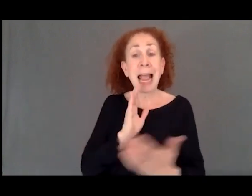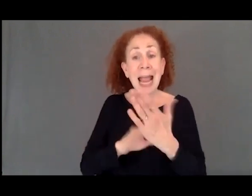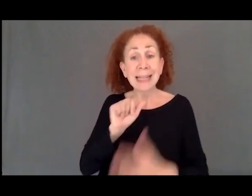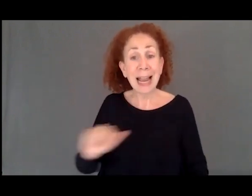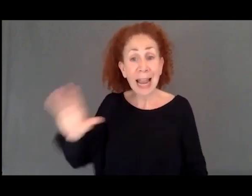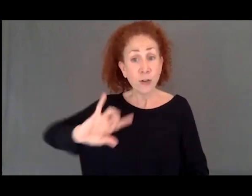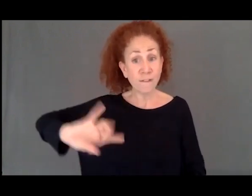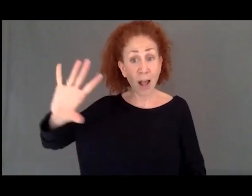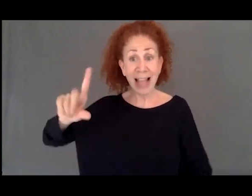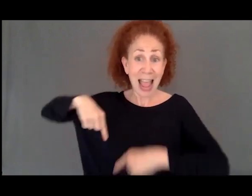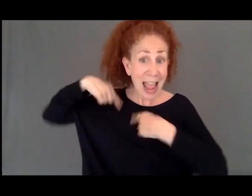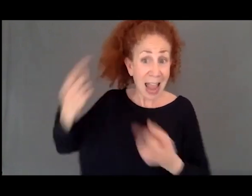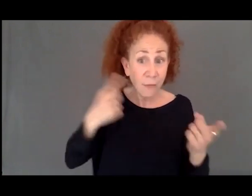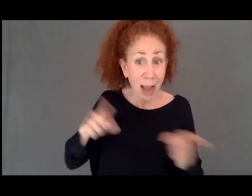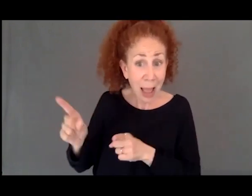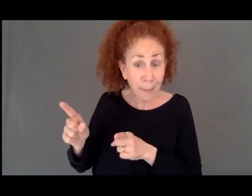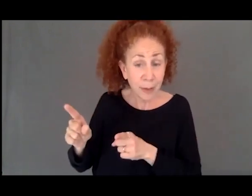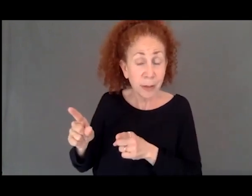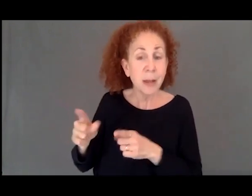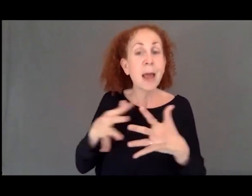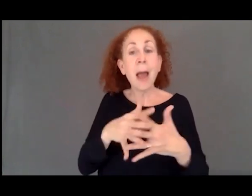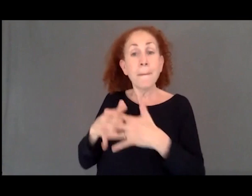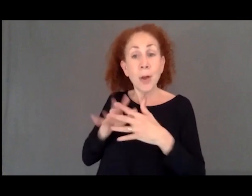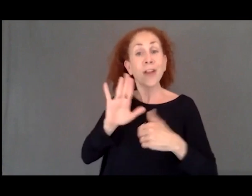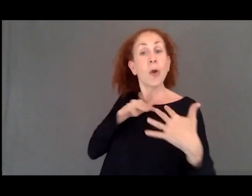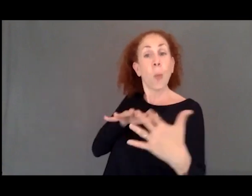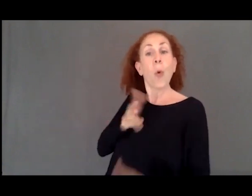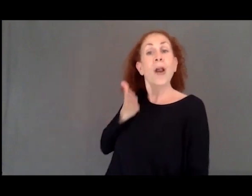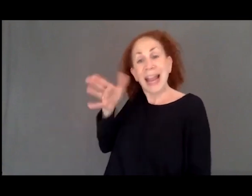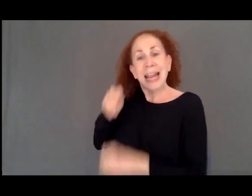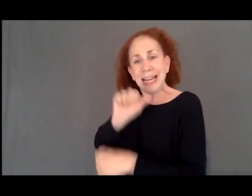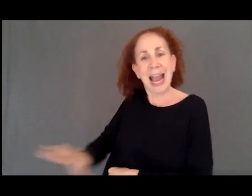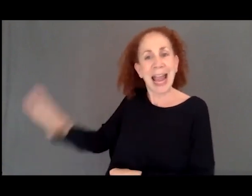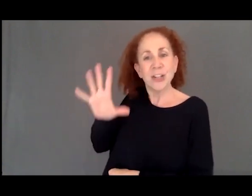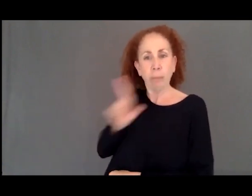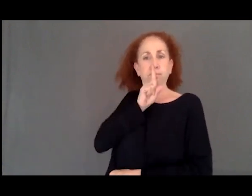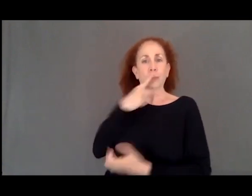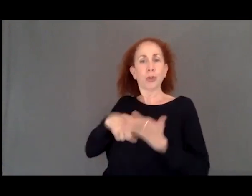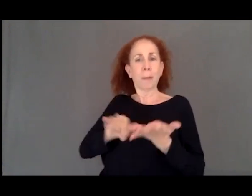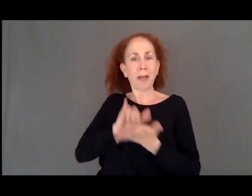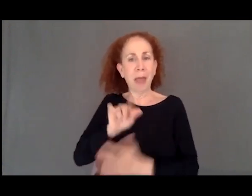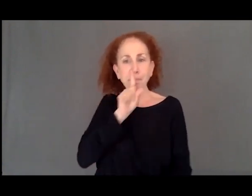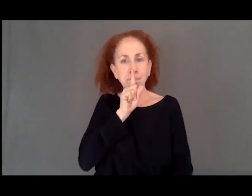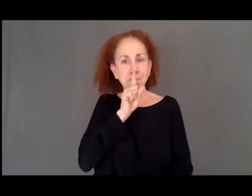that has been perpetrated have been American wars in Asia. And we don't talk about that. We don't talk about the fact that millions of Asians